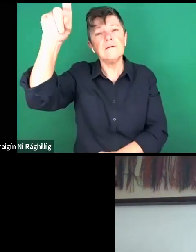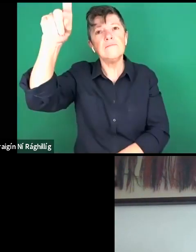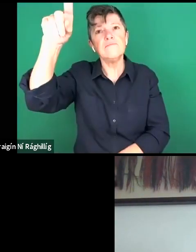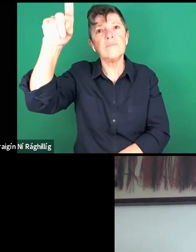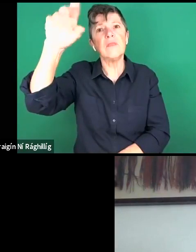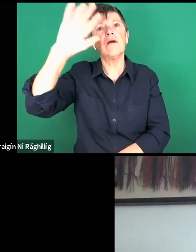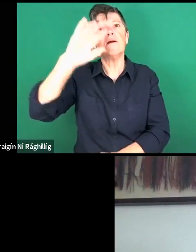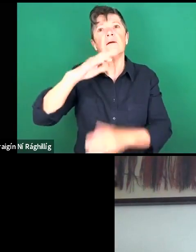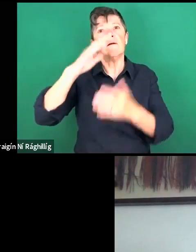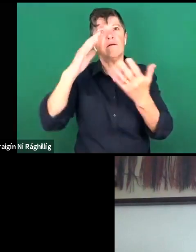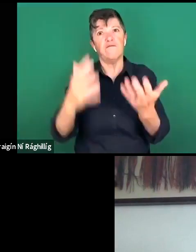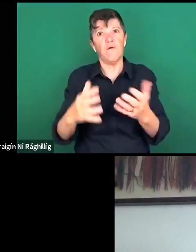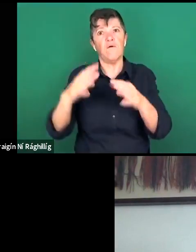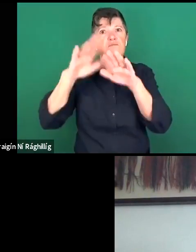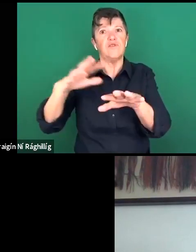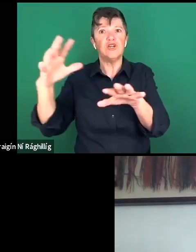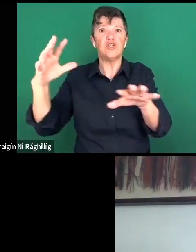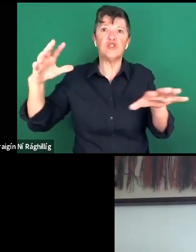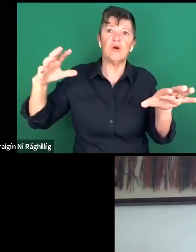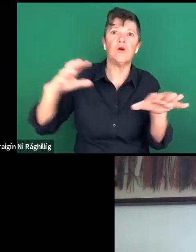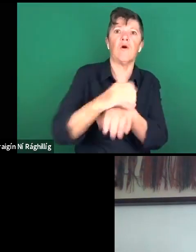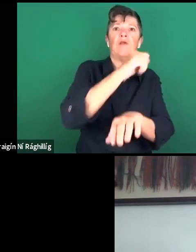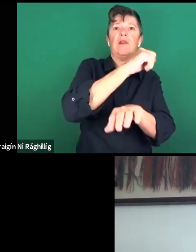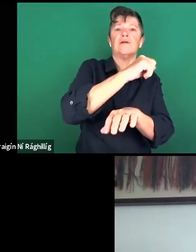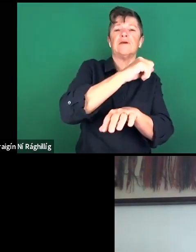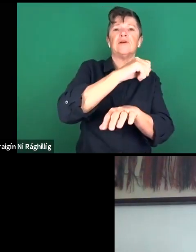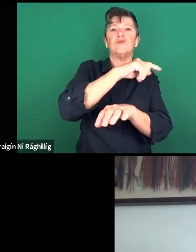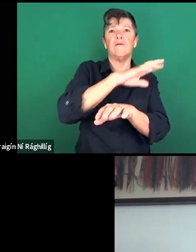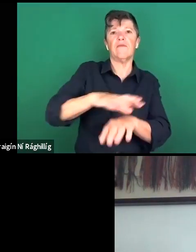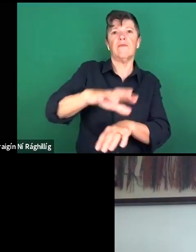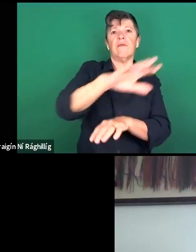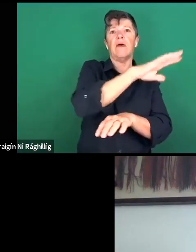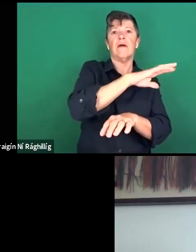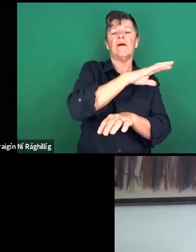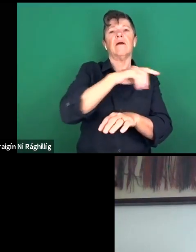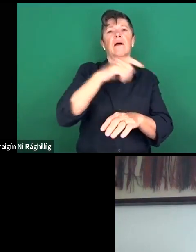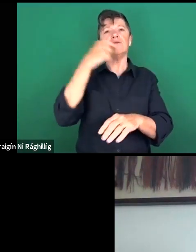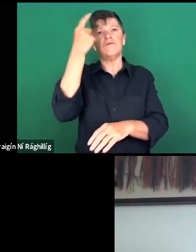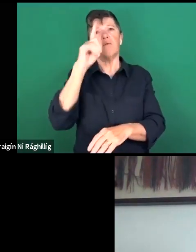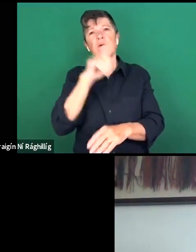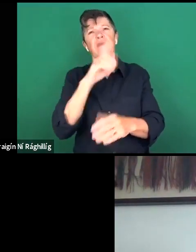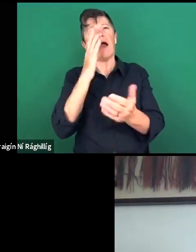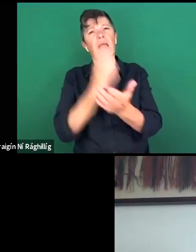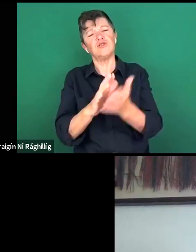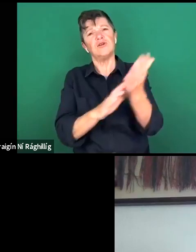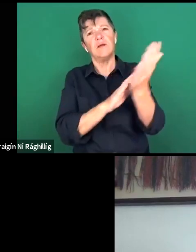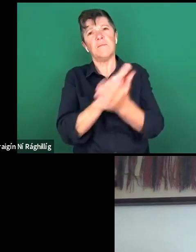if we were to understand cap sliism is cons to youted through